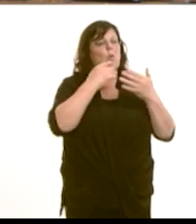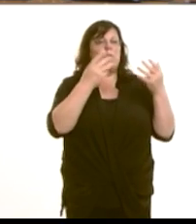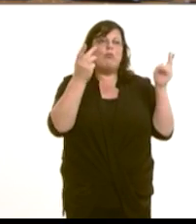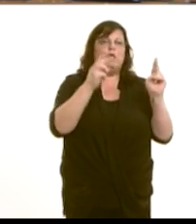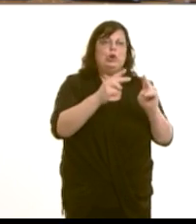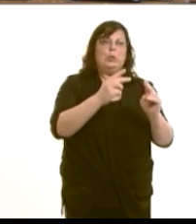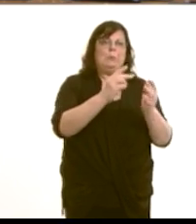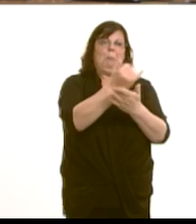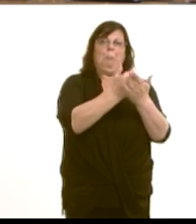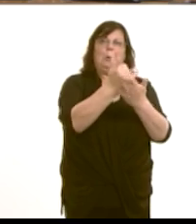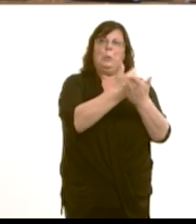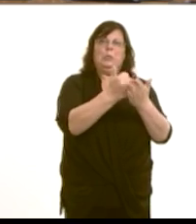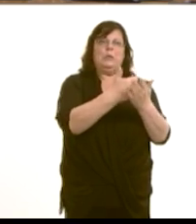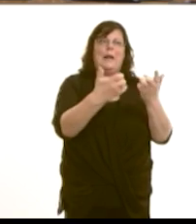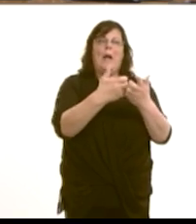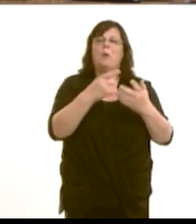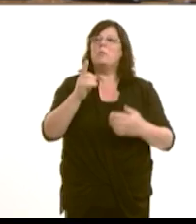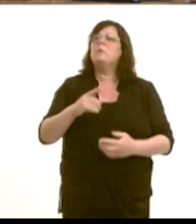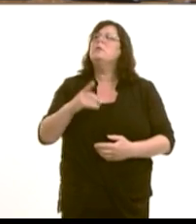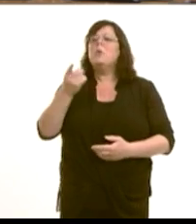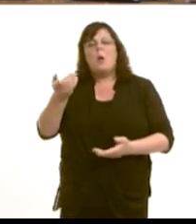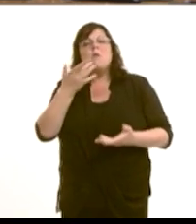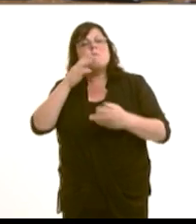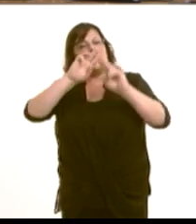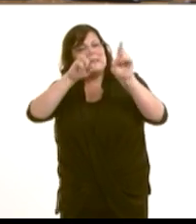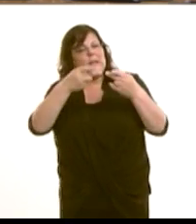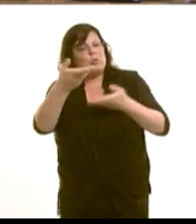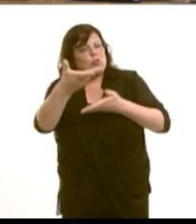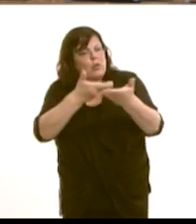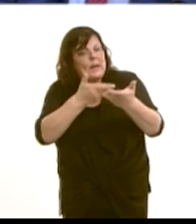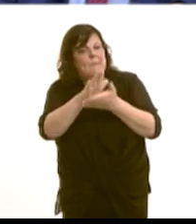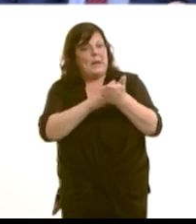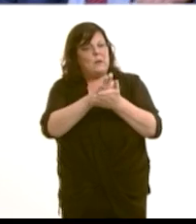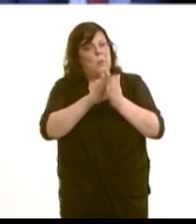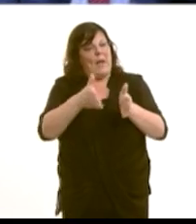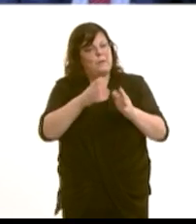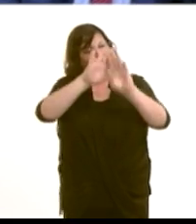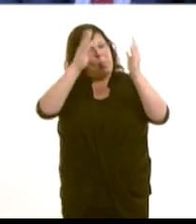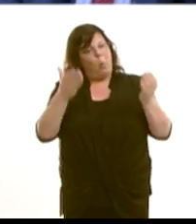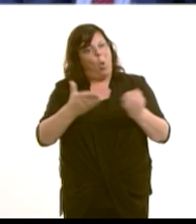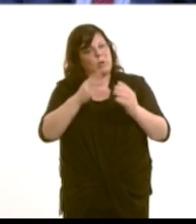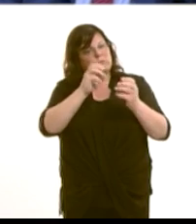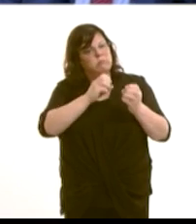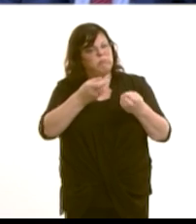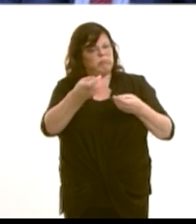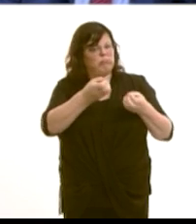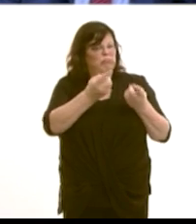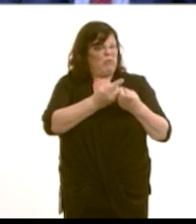Carwyn Jones: The reality is, of course, that international trade is such that it means that goods will move around the world. We are hugely reliant in Wales on exports.